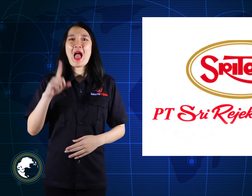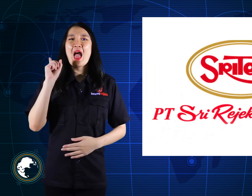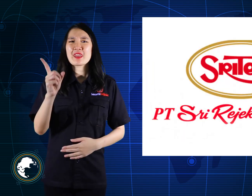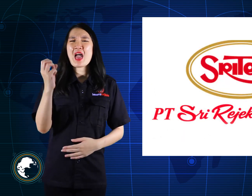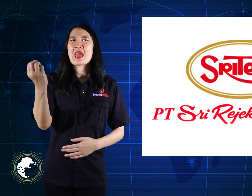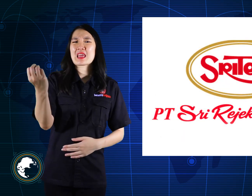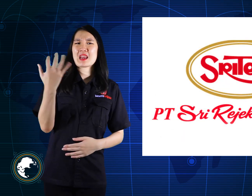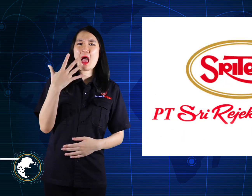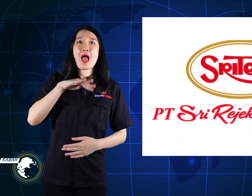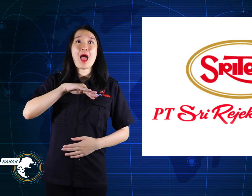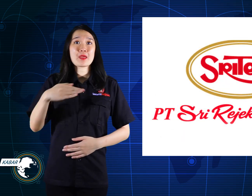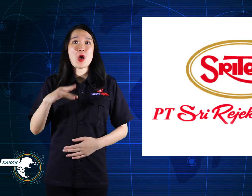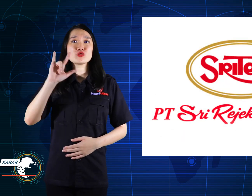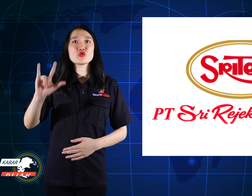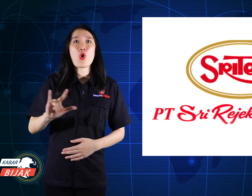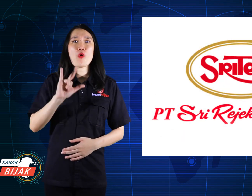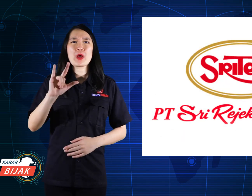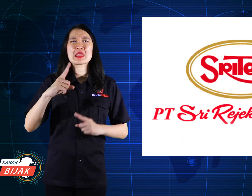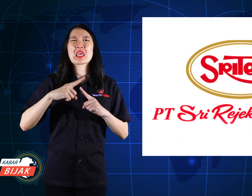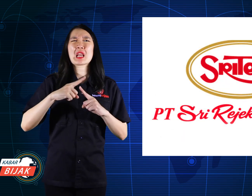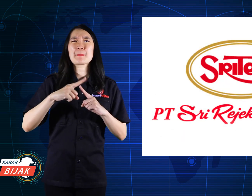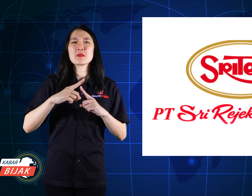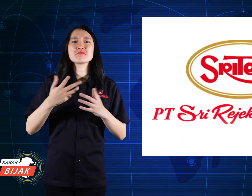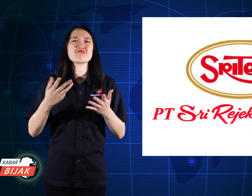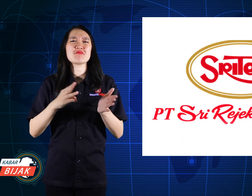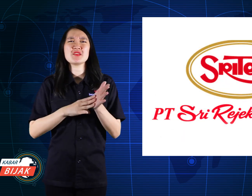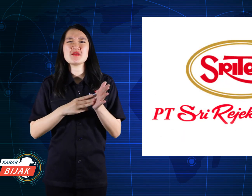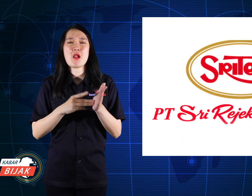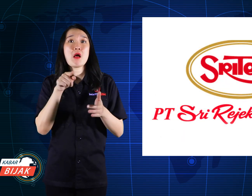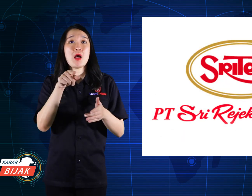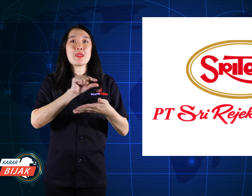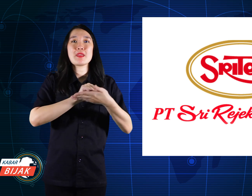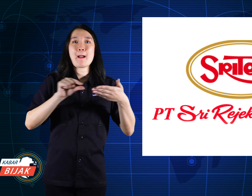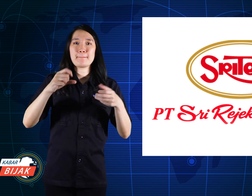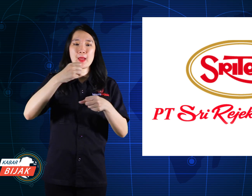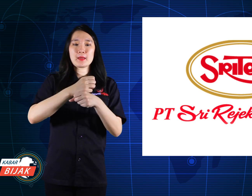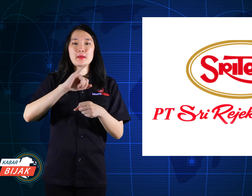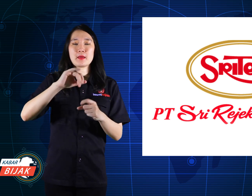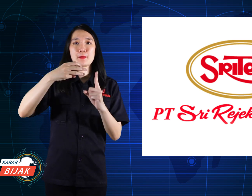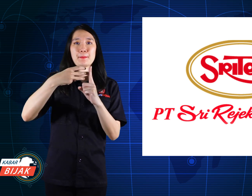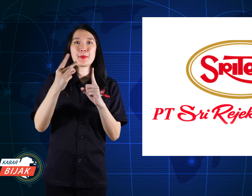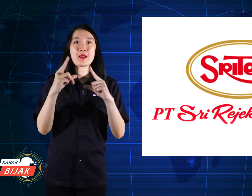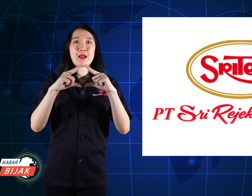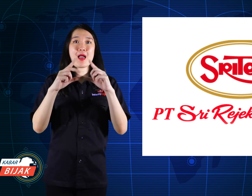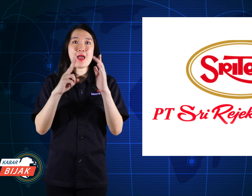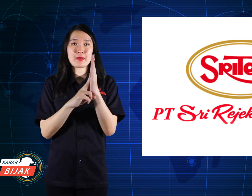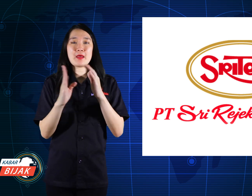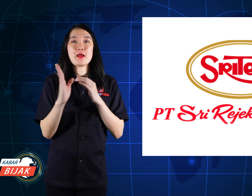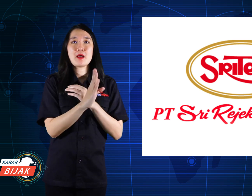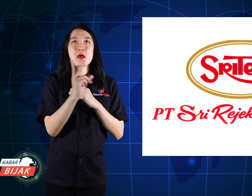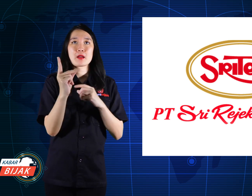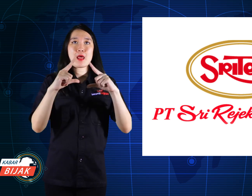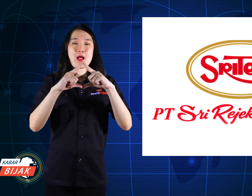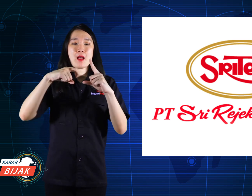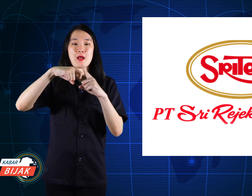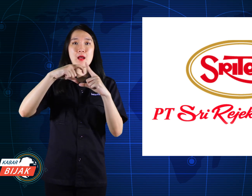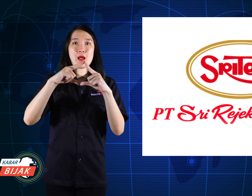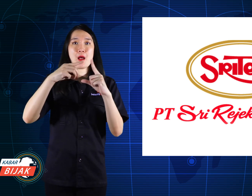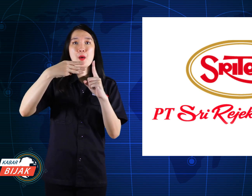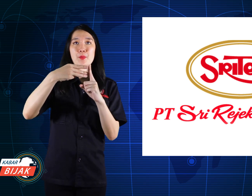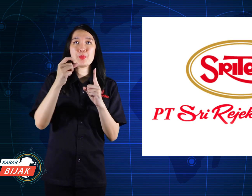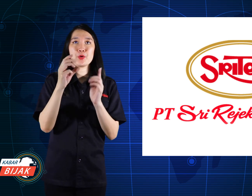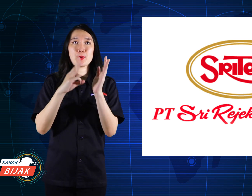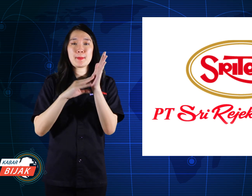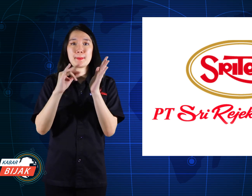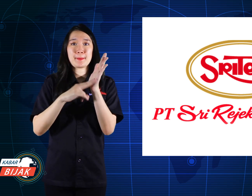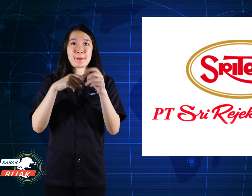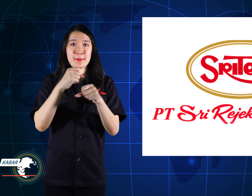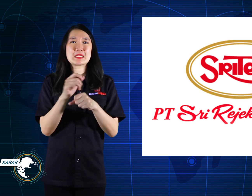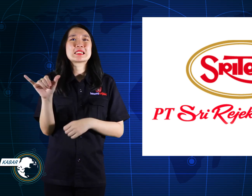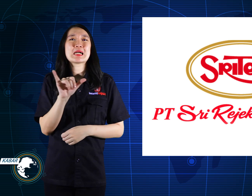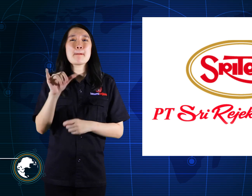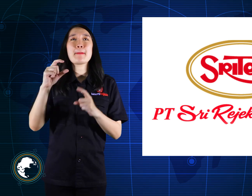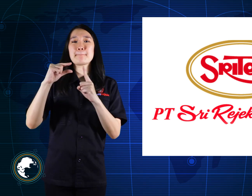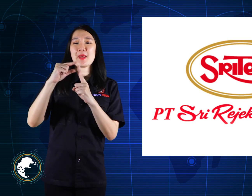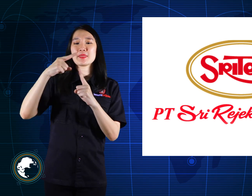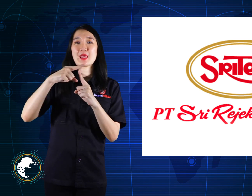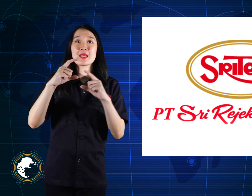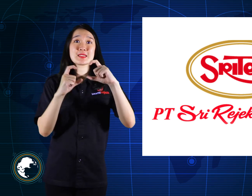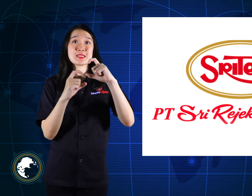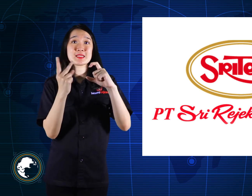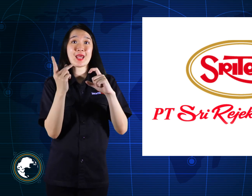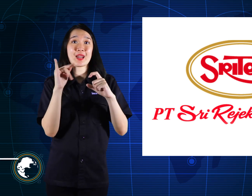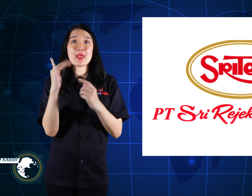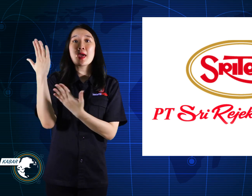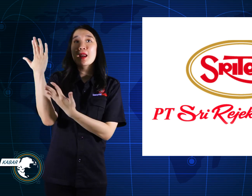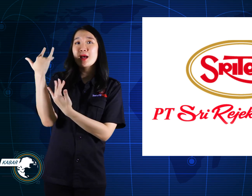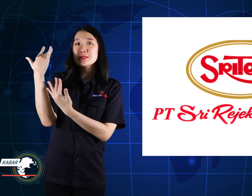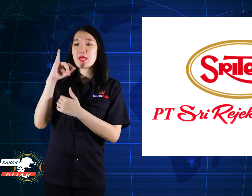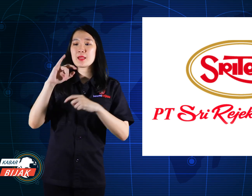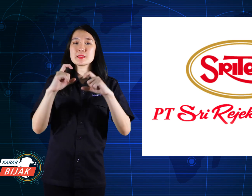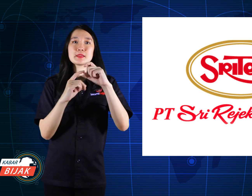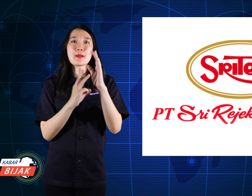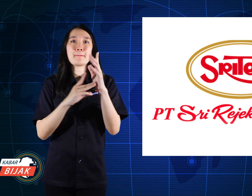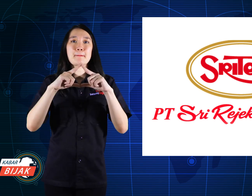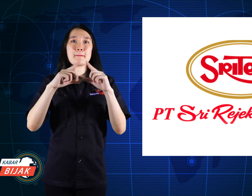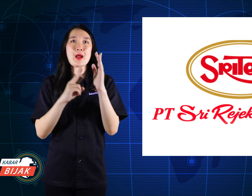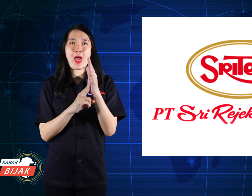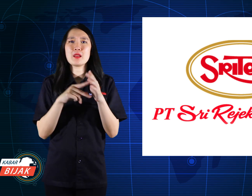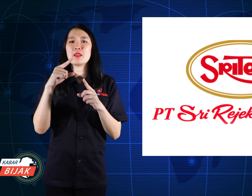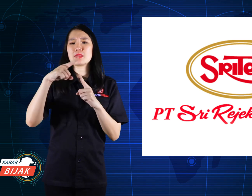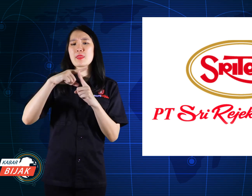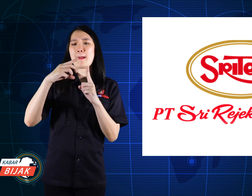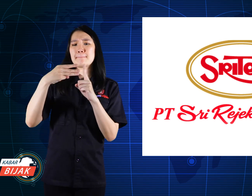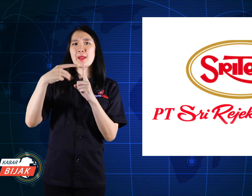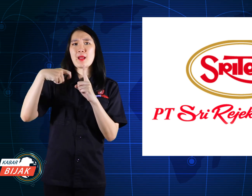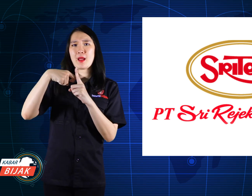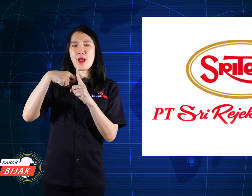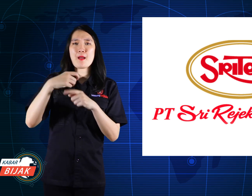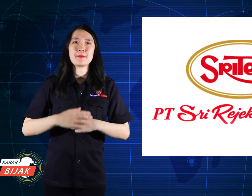There is Jokowi's son who is involved, Gibran Rakabuming with PT. Sri Rejeki Isman Tbk.